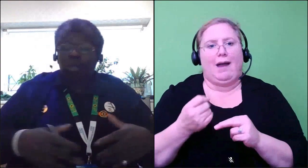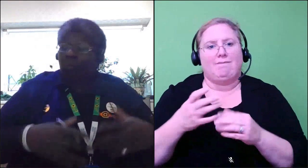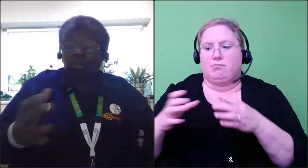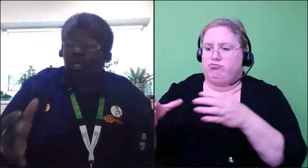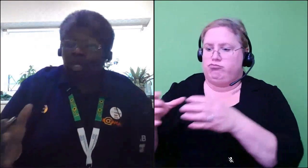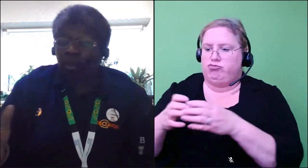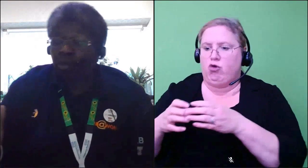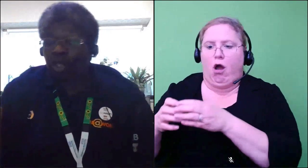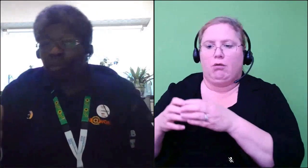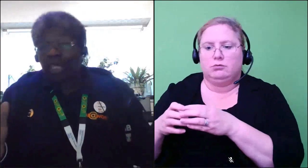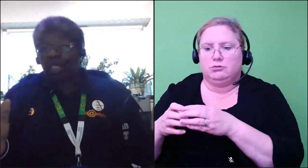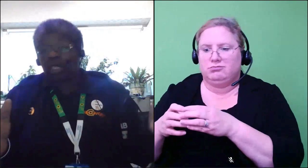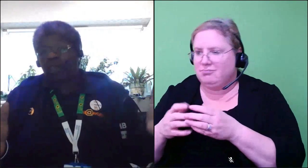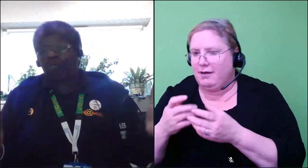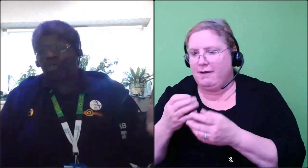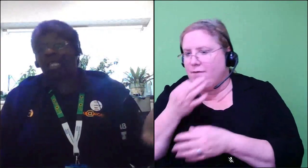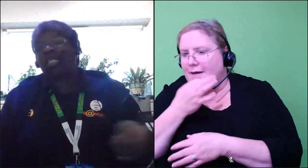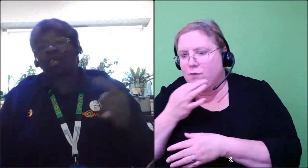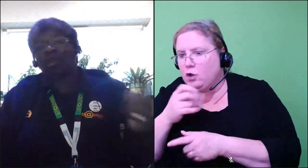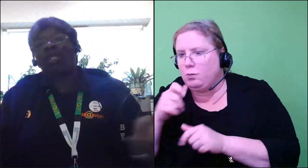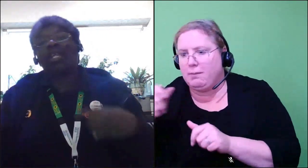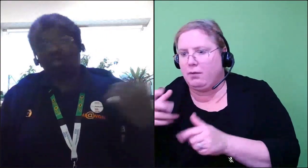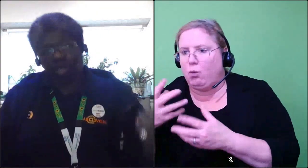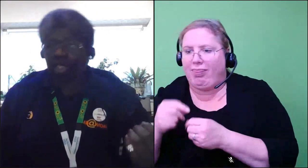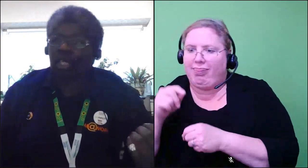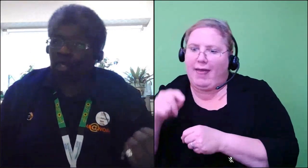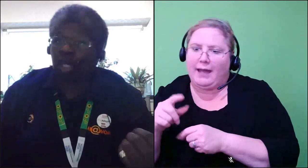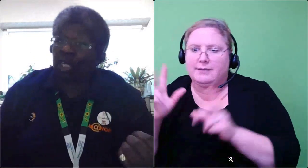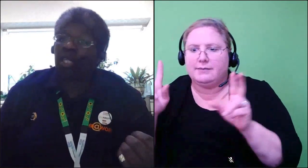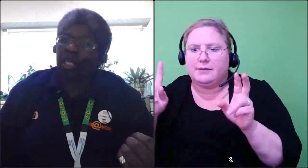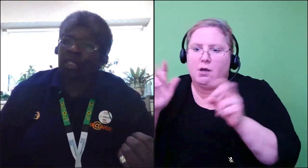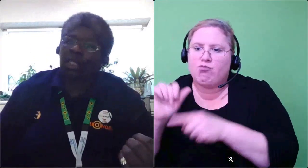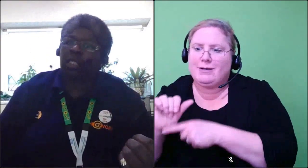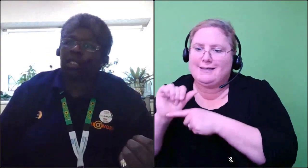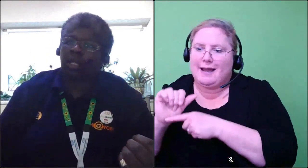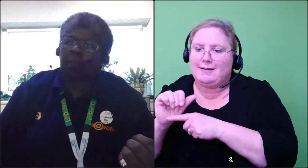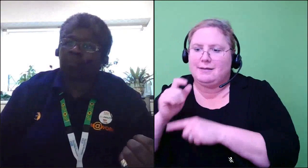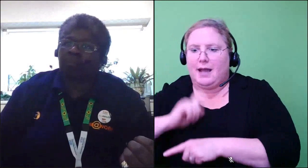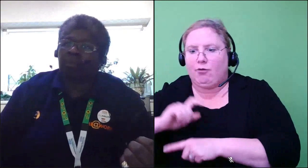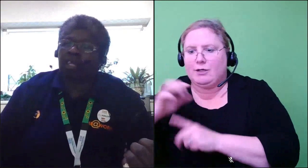under the protected characteristics, is there anyone interested in looking at these things?